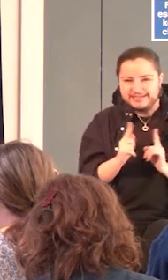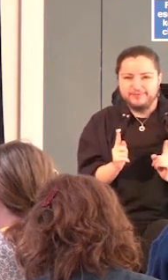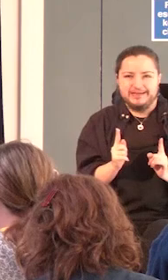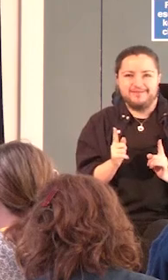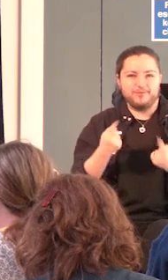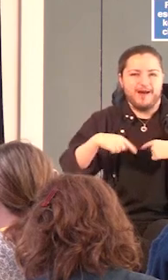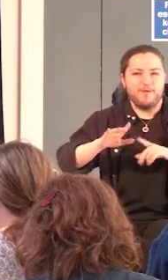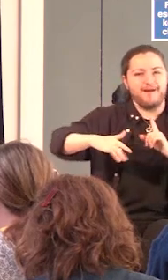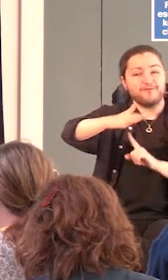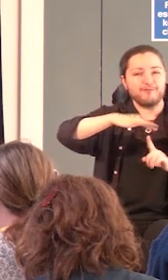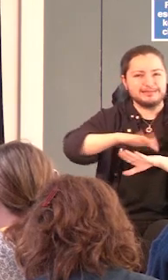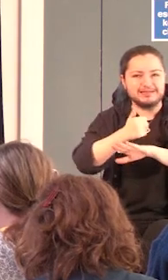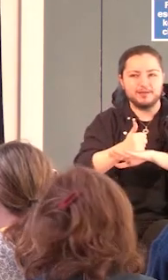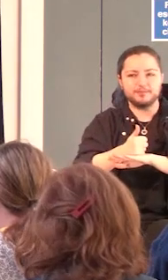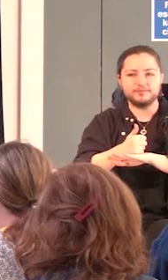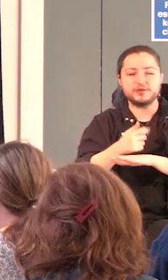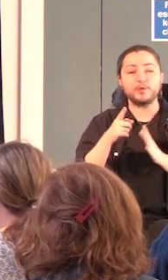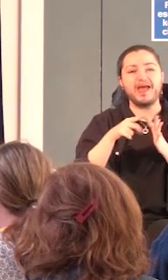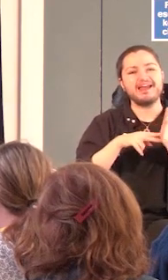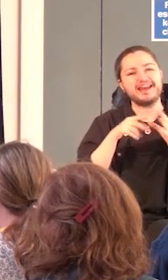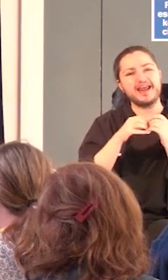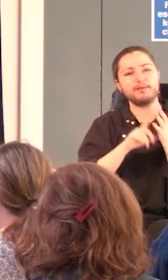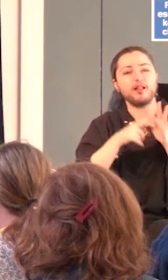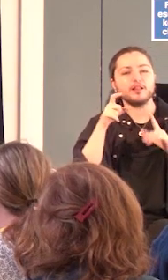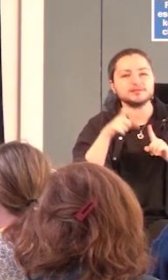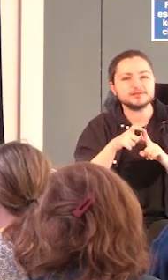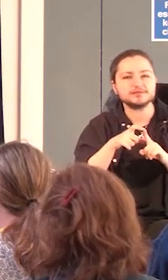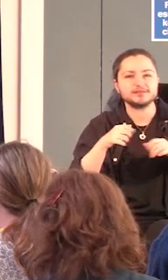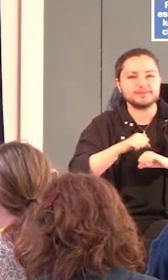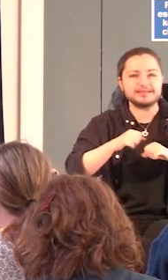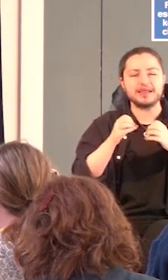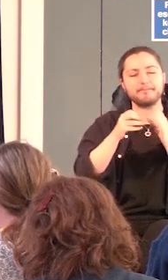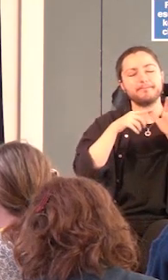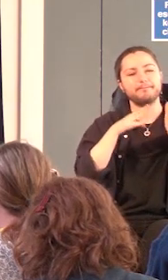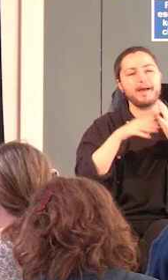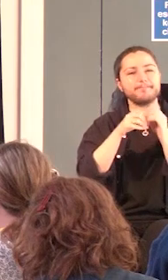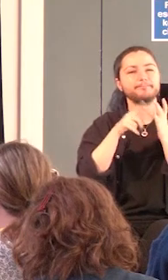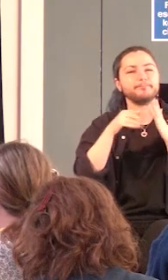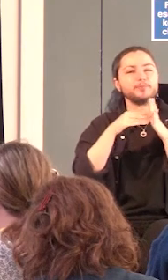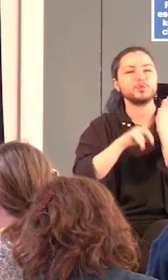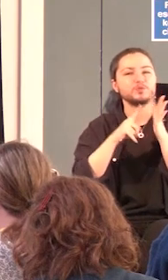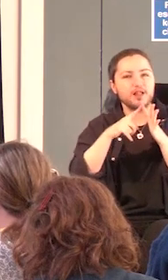that big enabling spaces that bamboozle idea. But also when I was talking to our staff